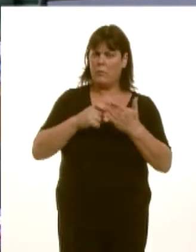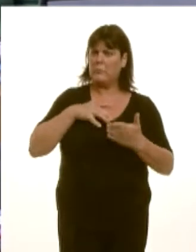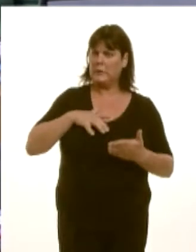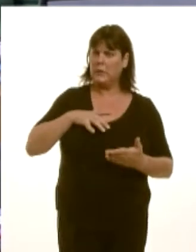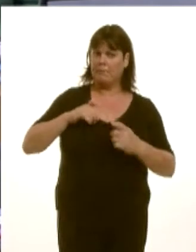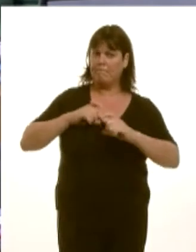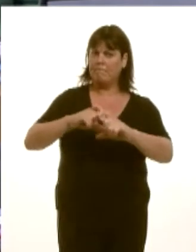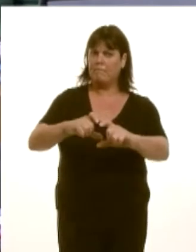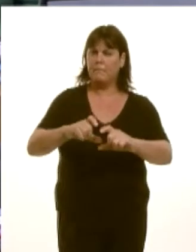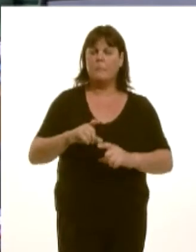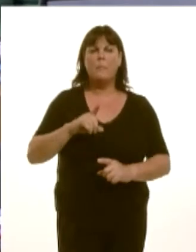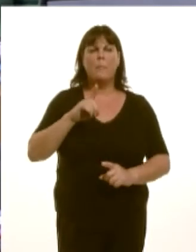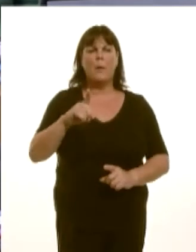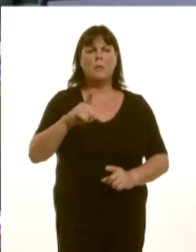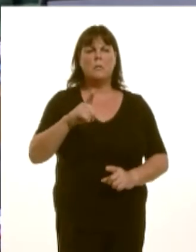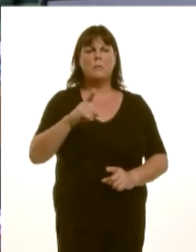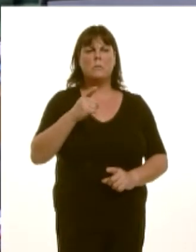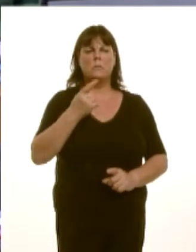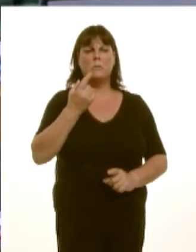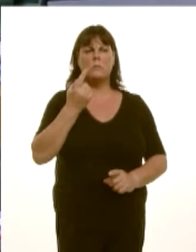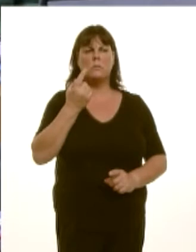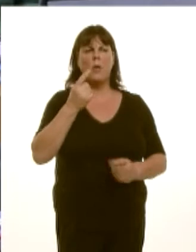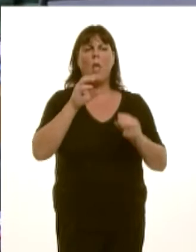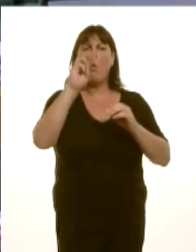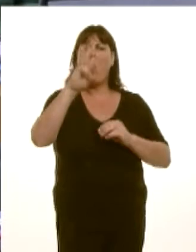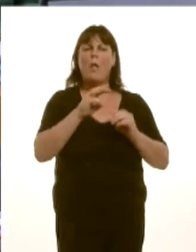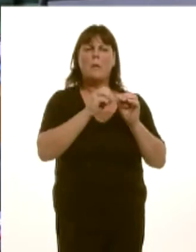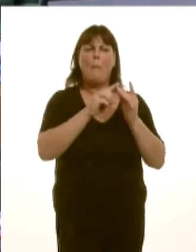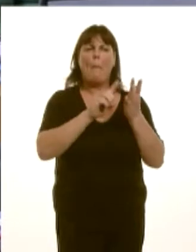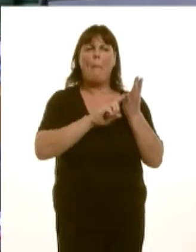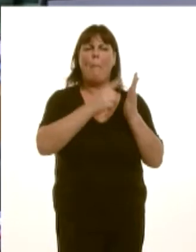the current suggestion in the Wales Bill is now consigned to history.